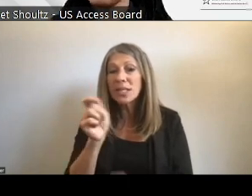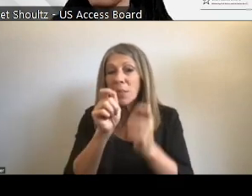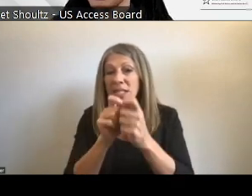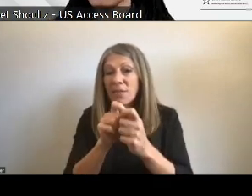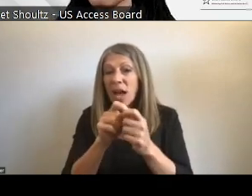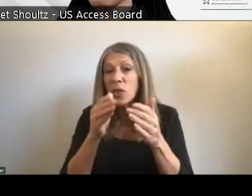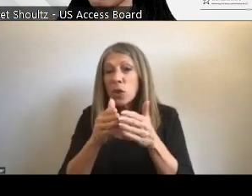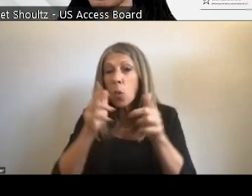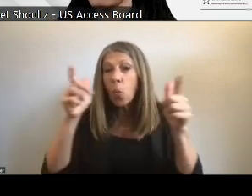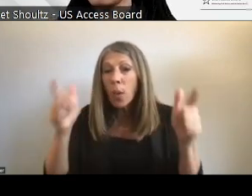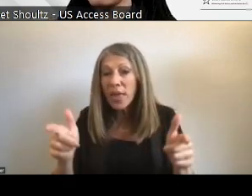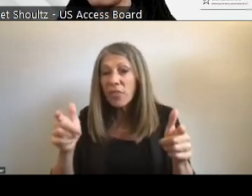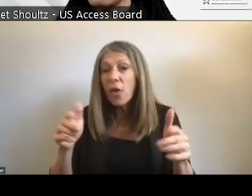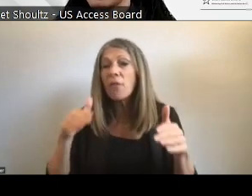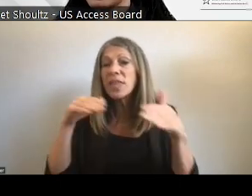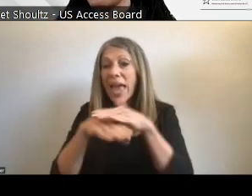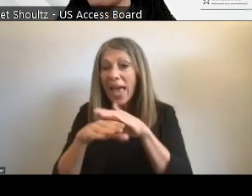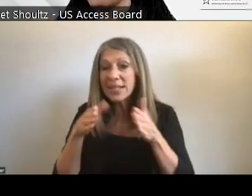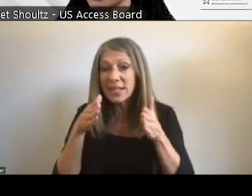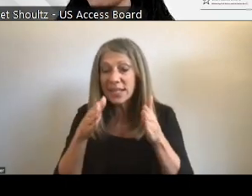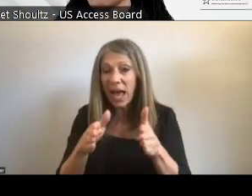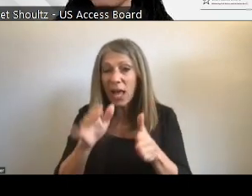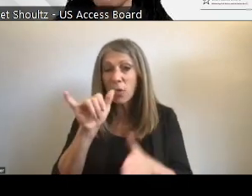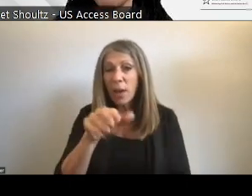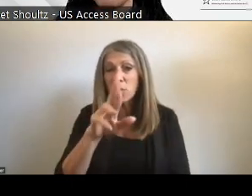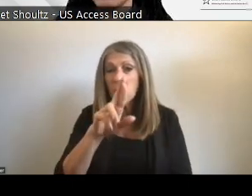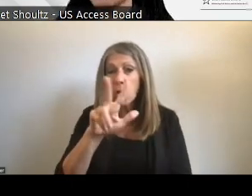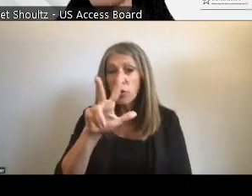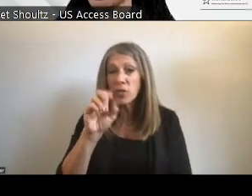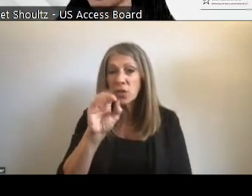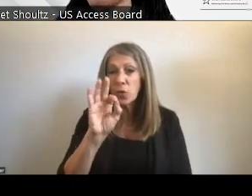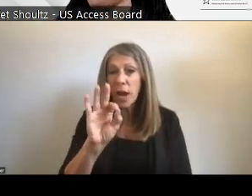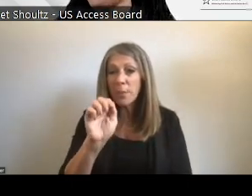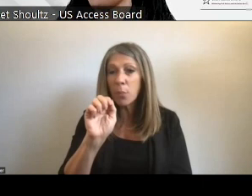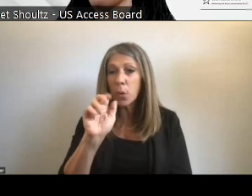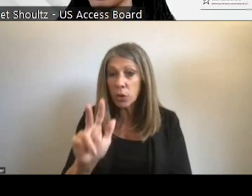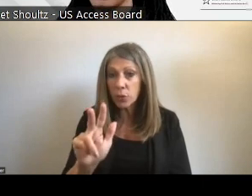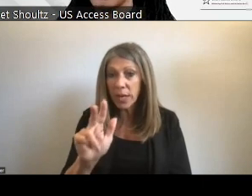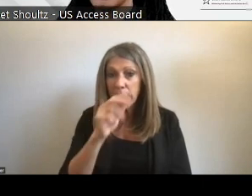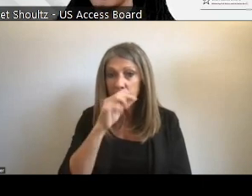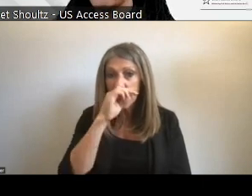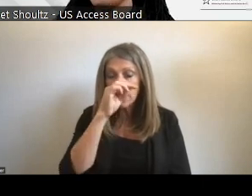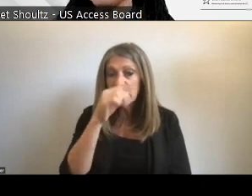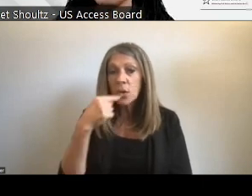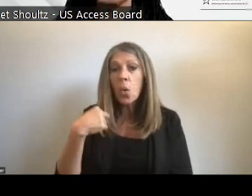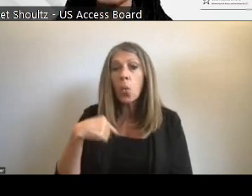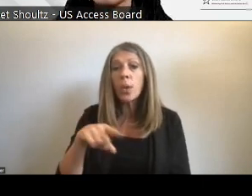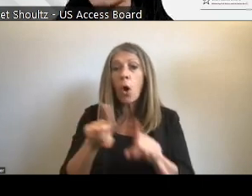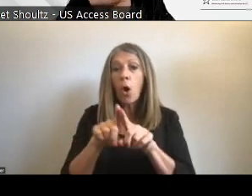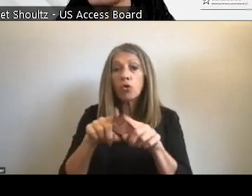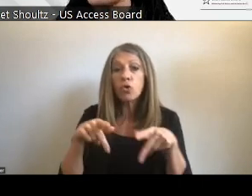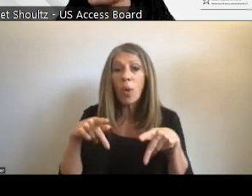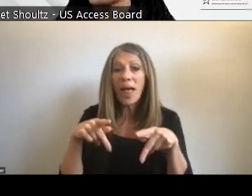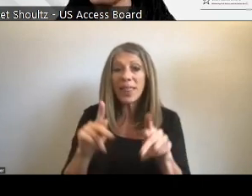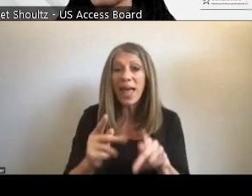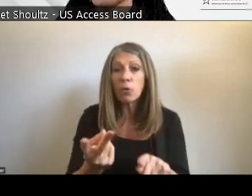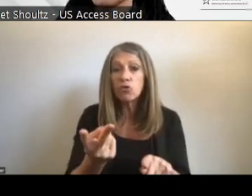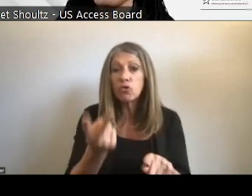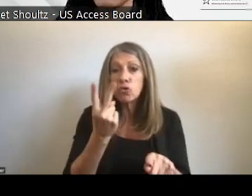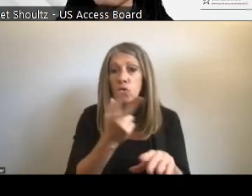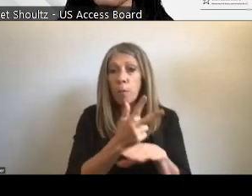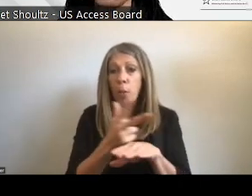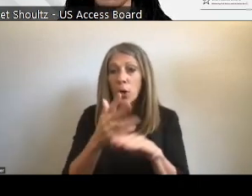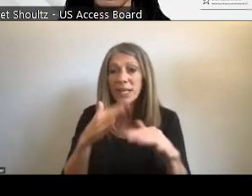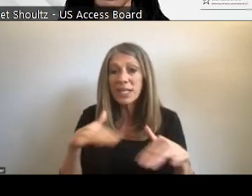width of the access aisle and that was at R309.3. And we also allowed two parking spaces to share